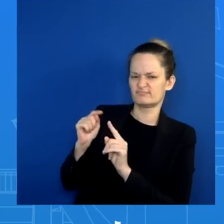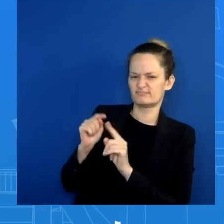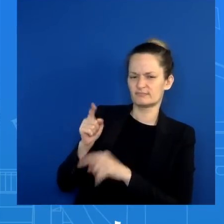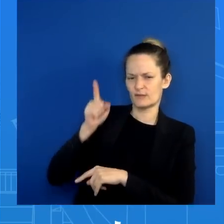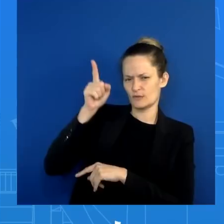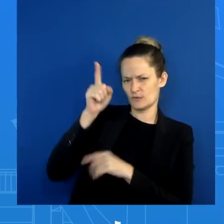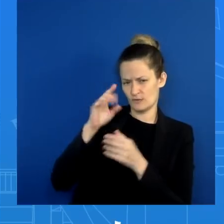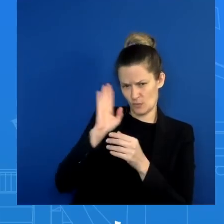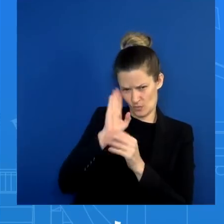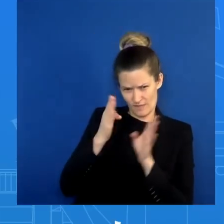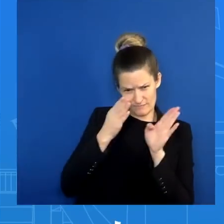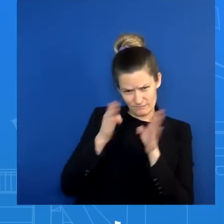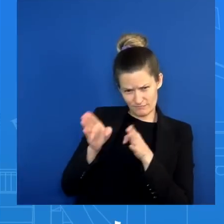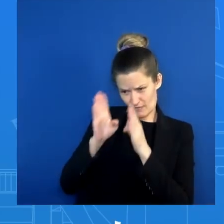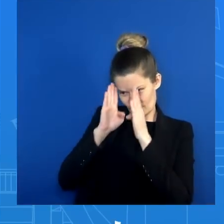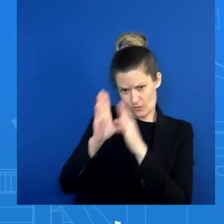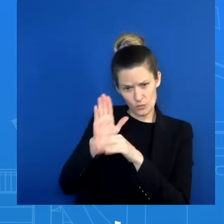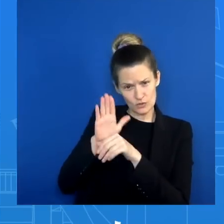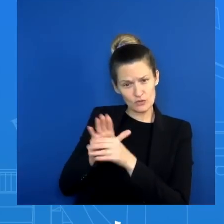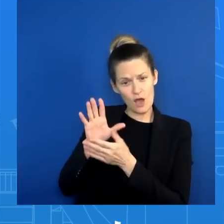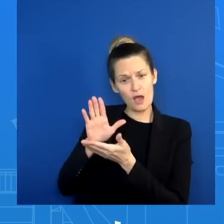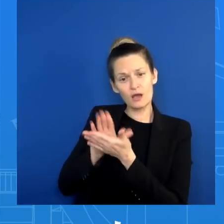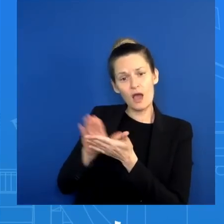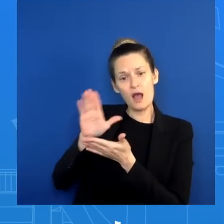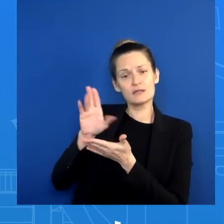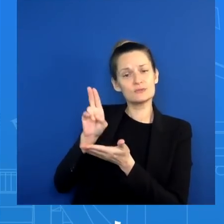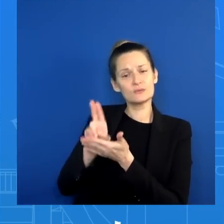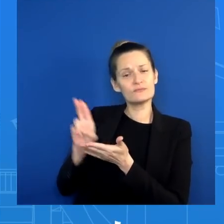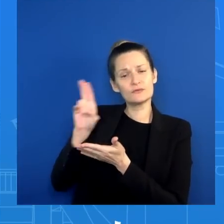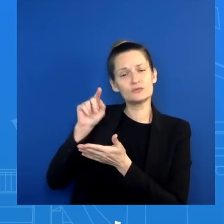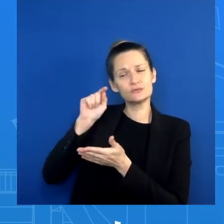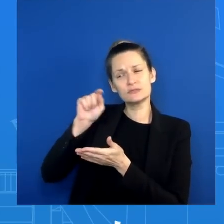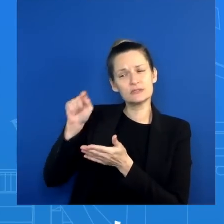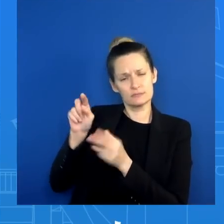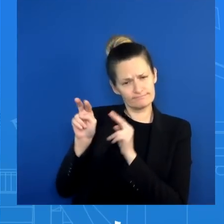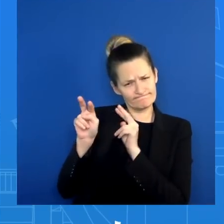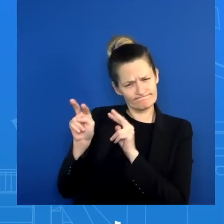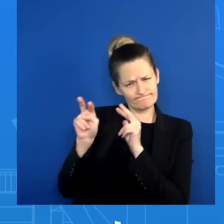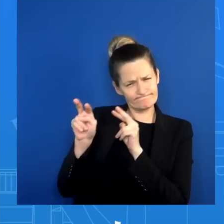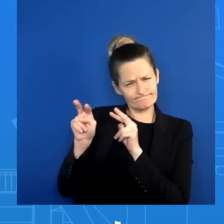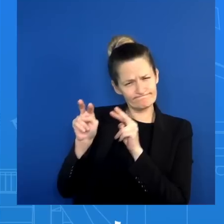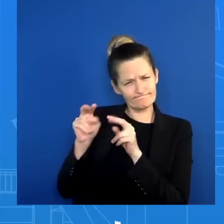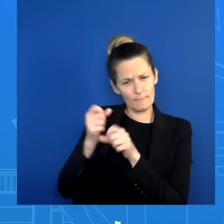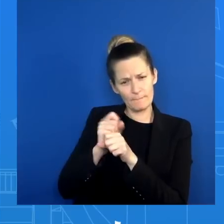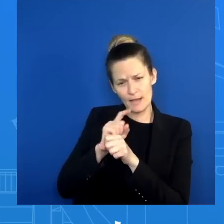So specifically looking at how you guys are working with state and local governments.